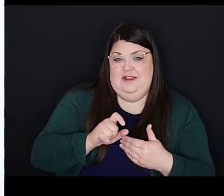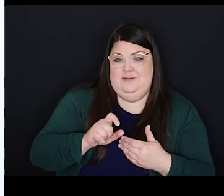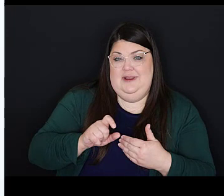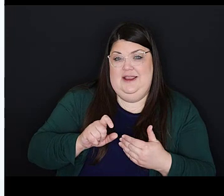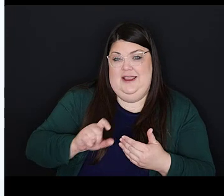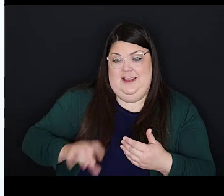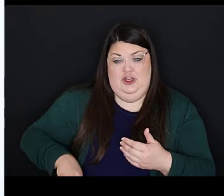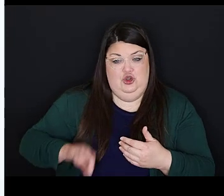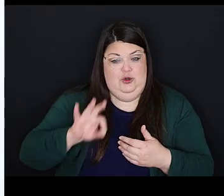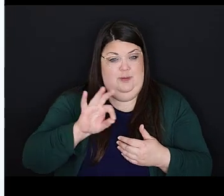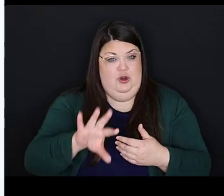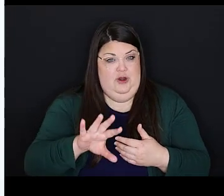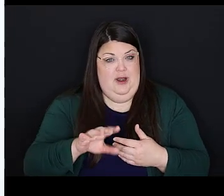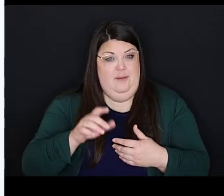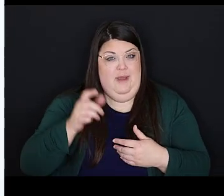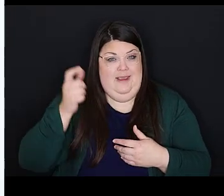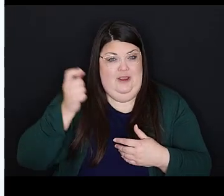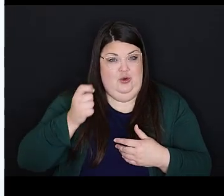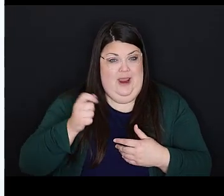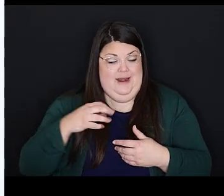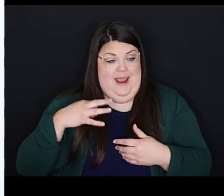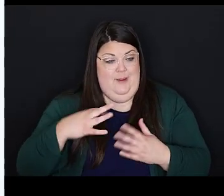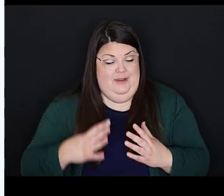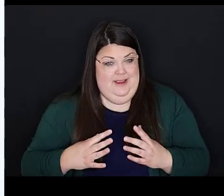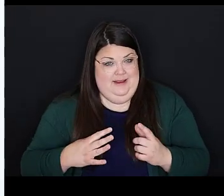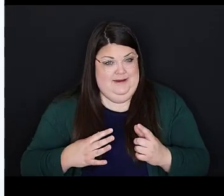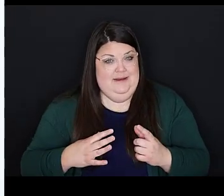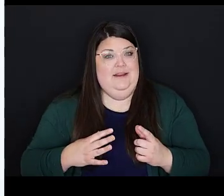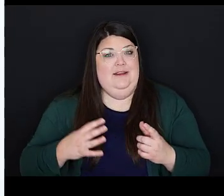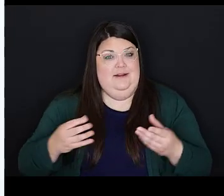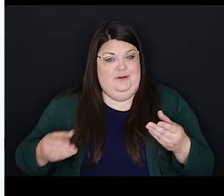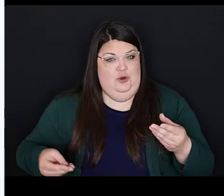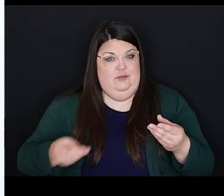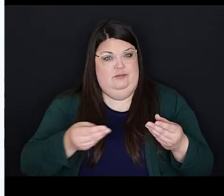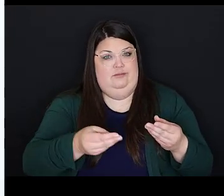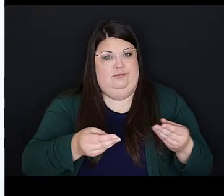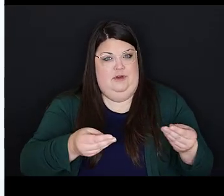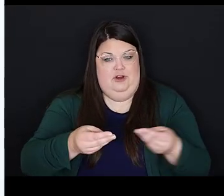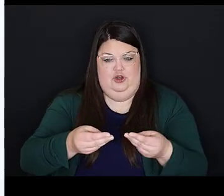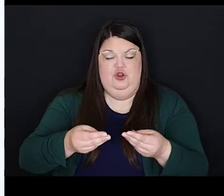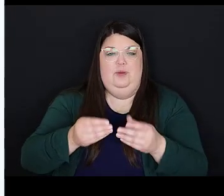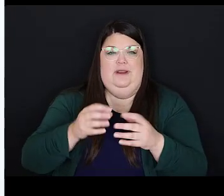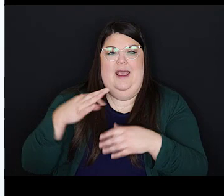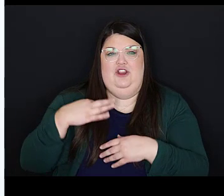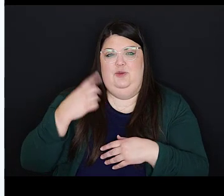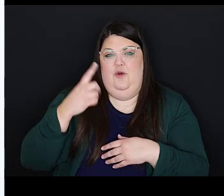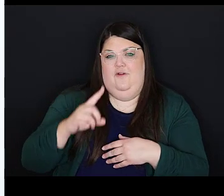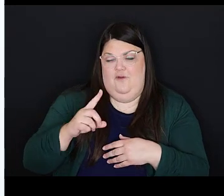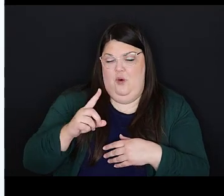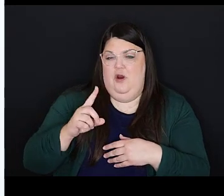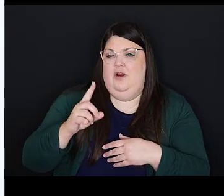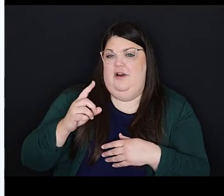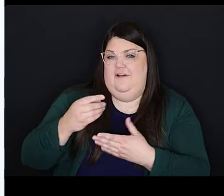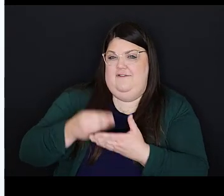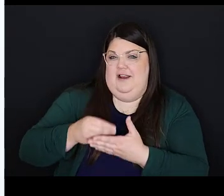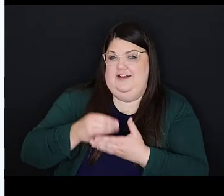applicant in order to be eligible for funding. Any and all cost-sharing promised by the grantee